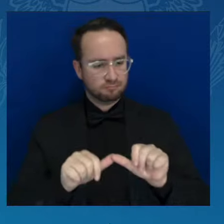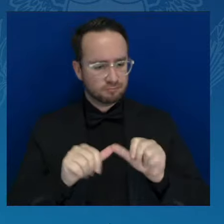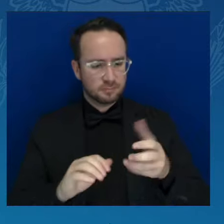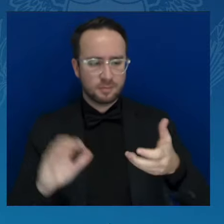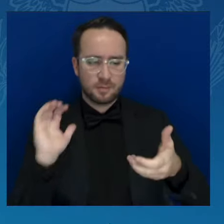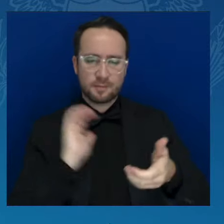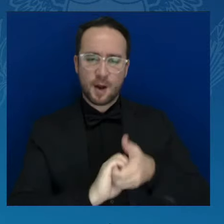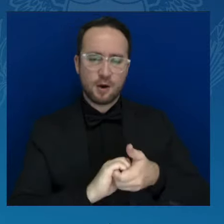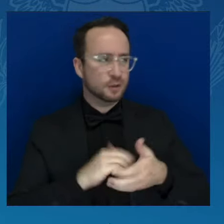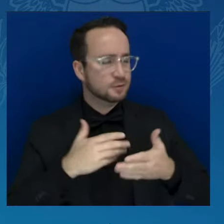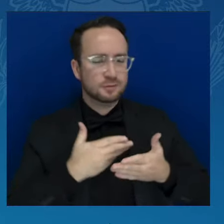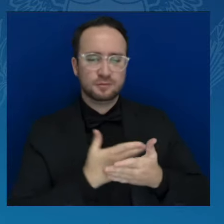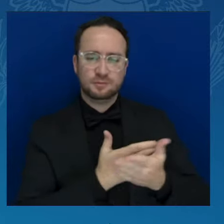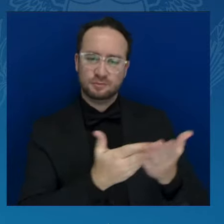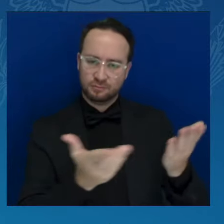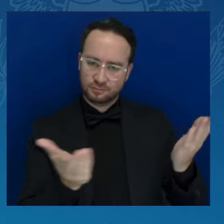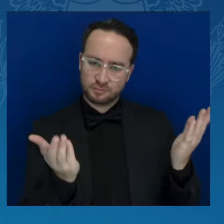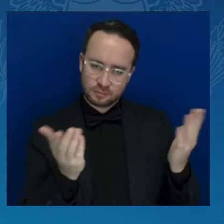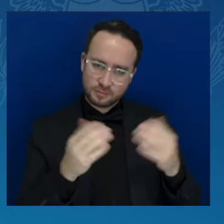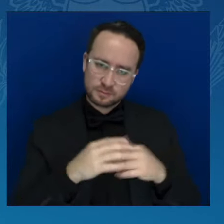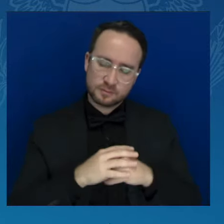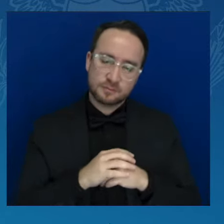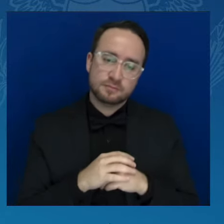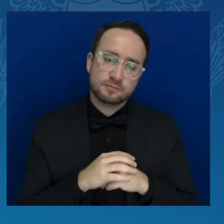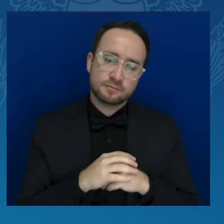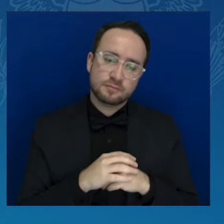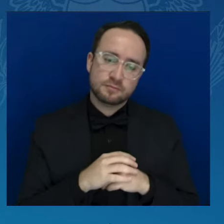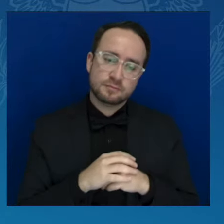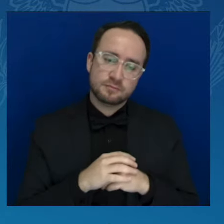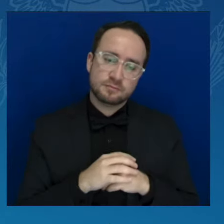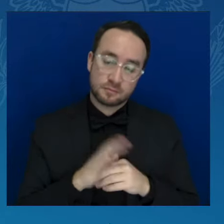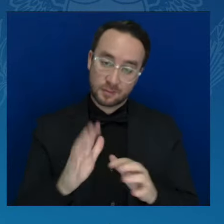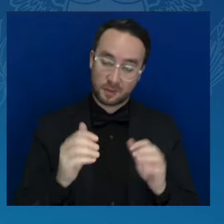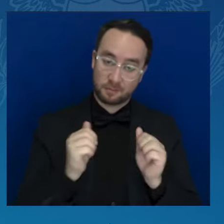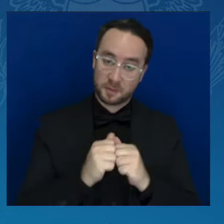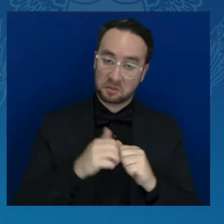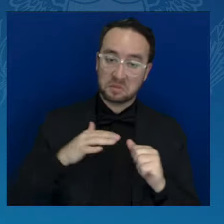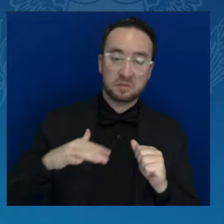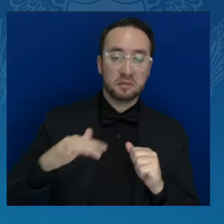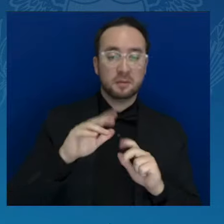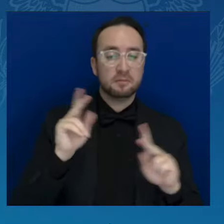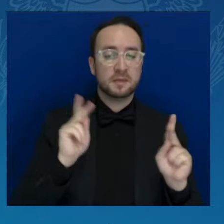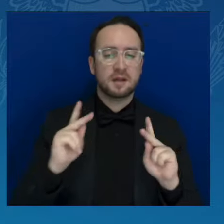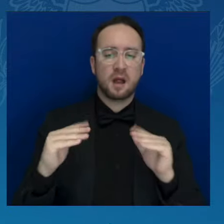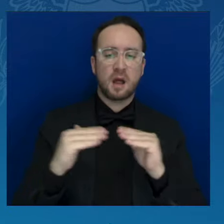we've grown the coalition of countries under the arms accords, a set of practical principles to guide safe,